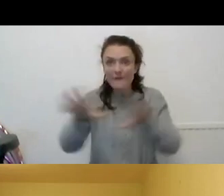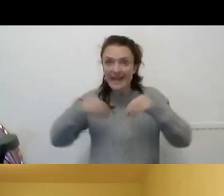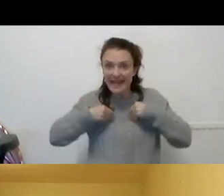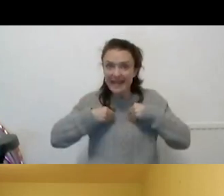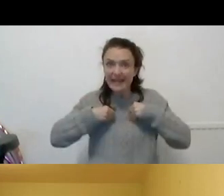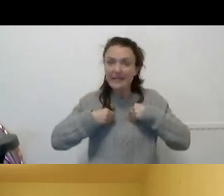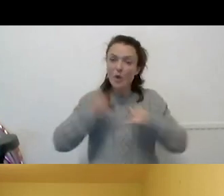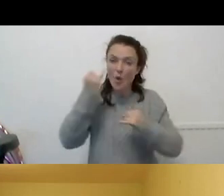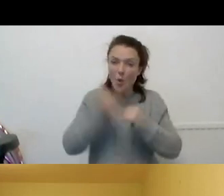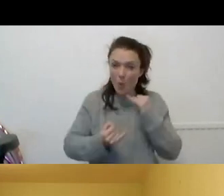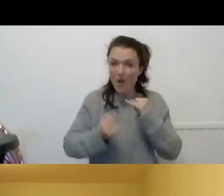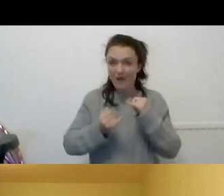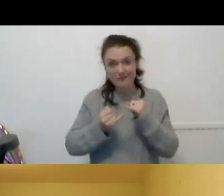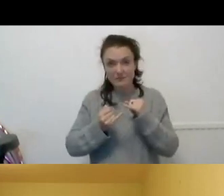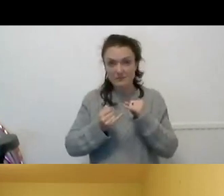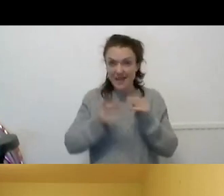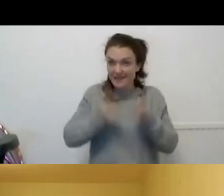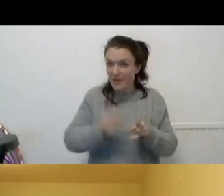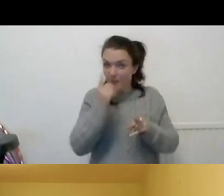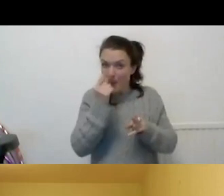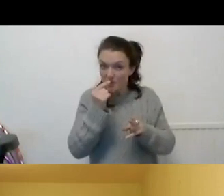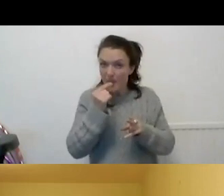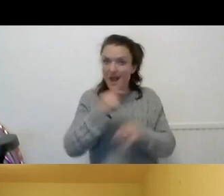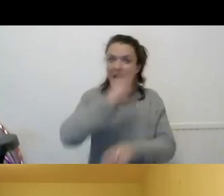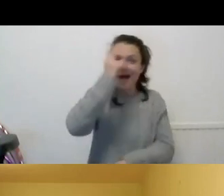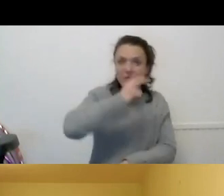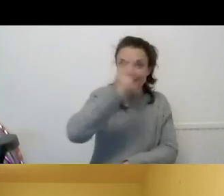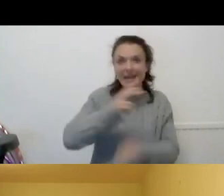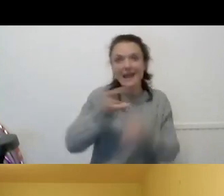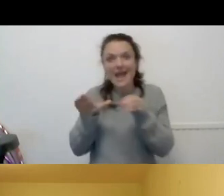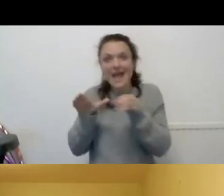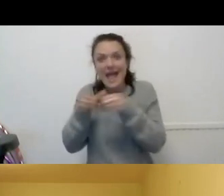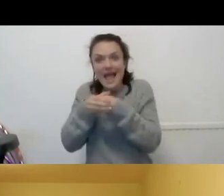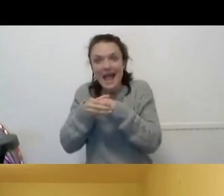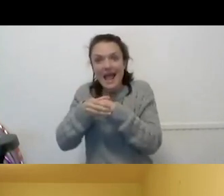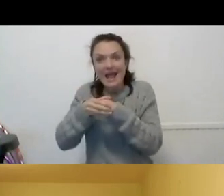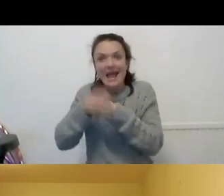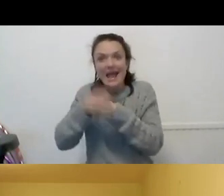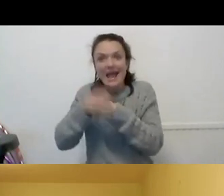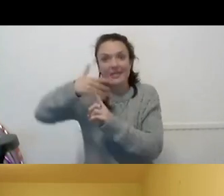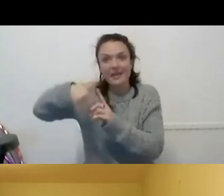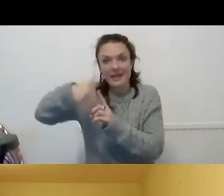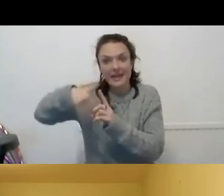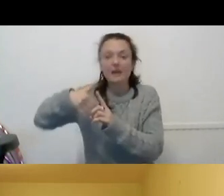people from our communities. And this is a graph that is kind of taken age aside that shows that if